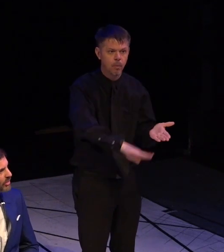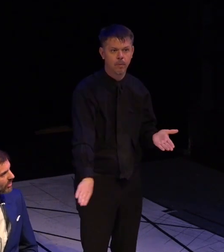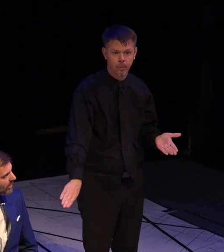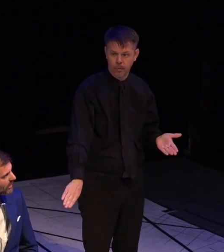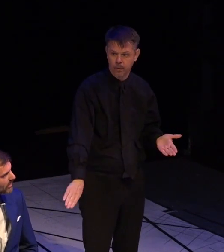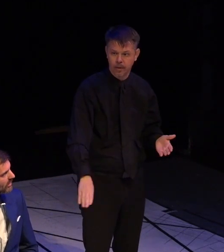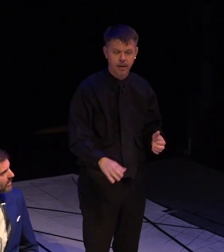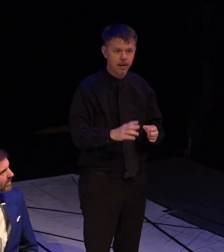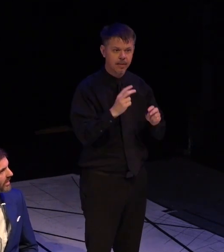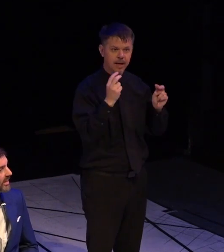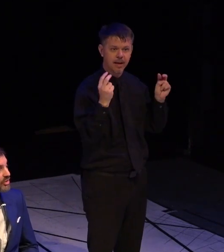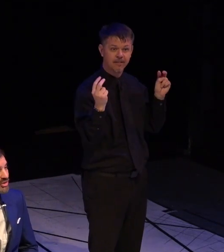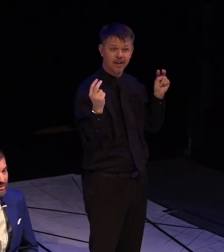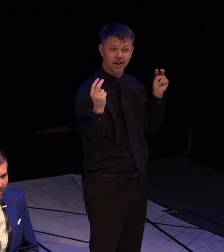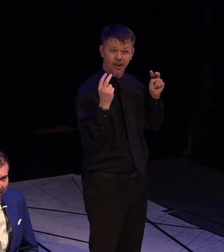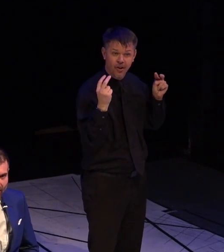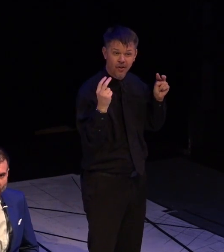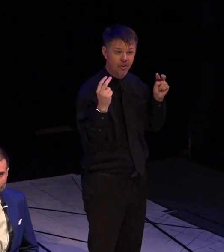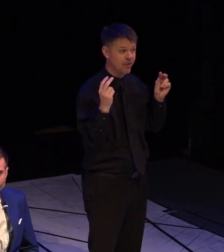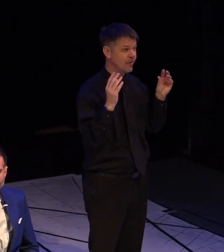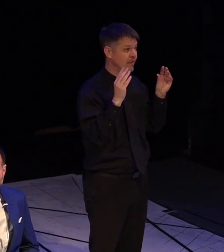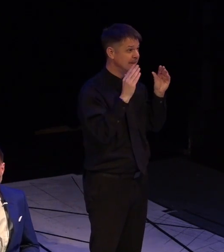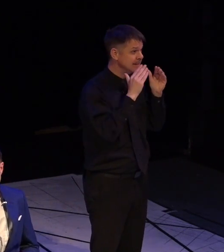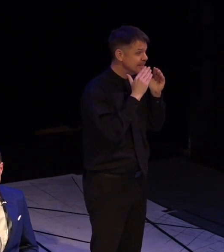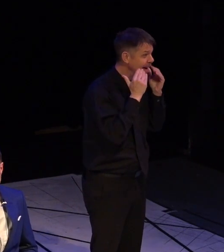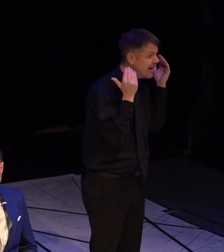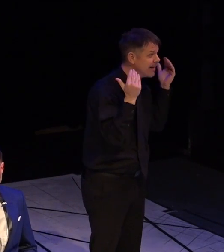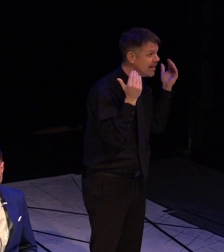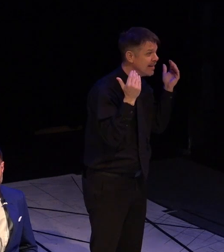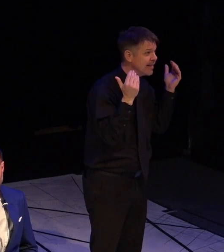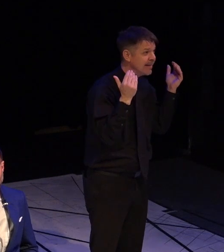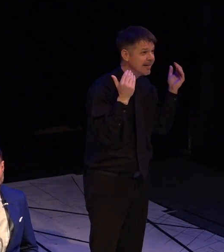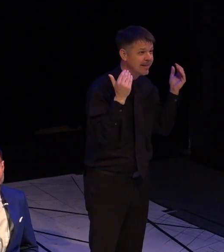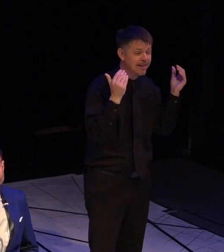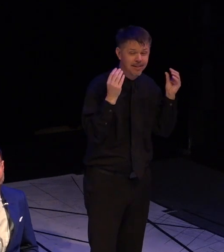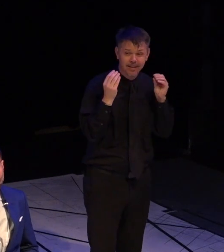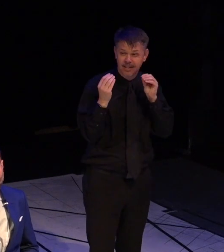every look, every smile, every kiss,